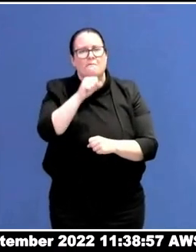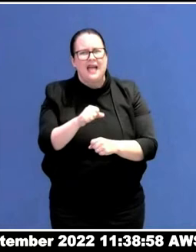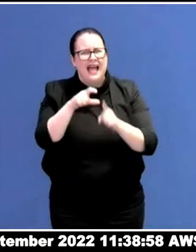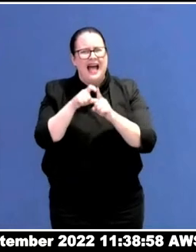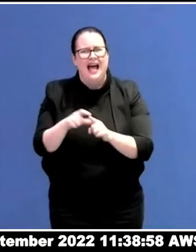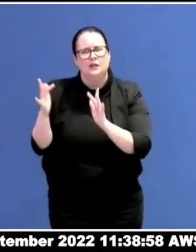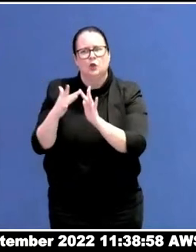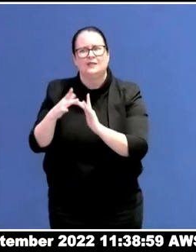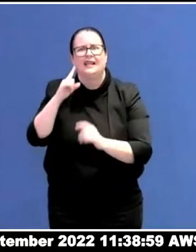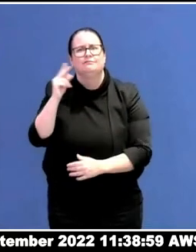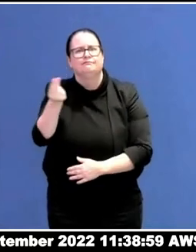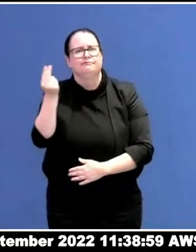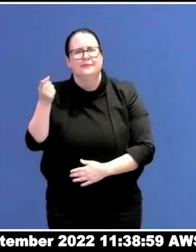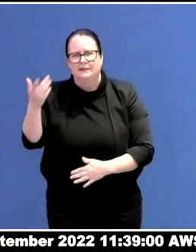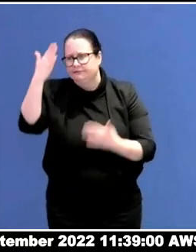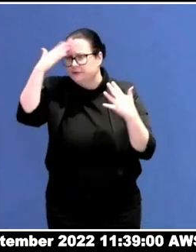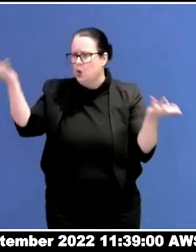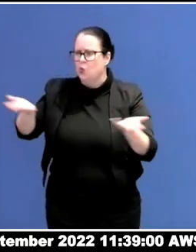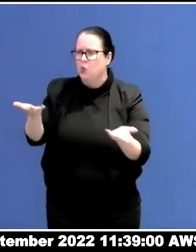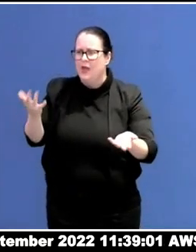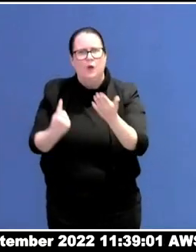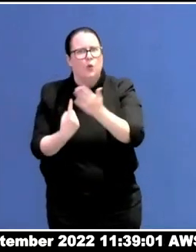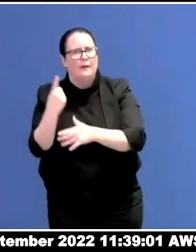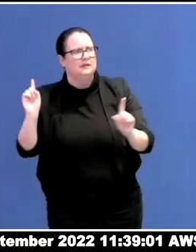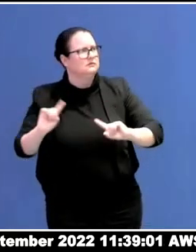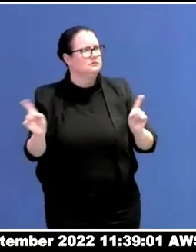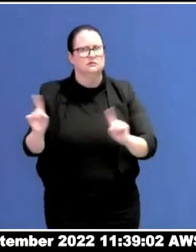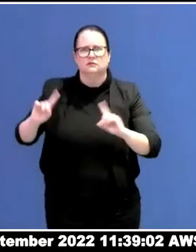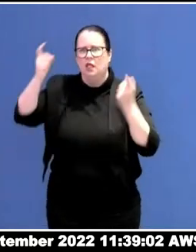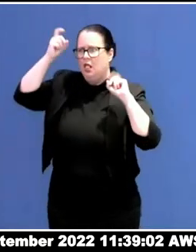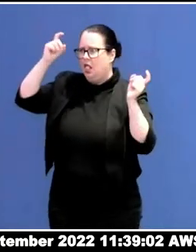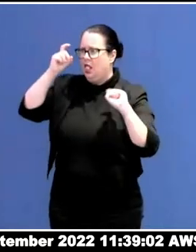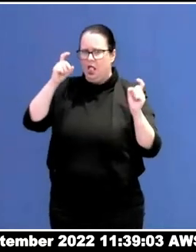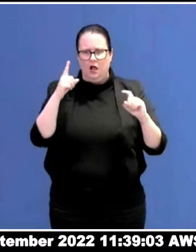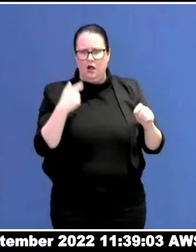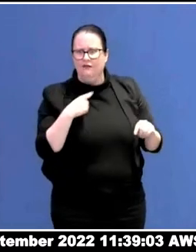And he said, "I don't know where she is. I don't know what she's doing." And it was causing him a lot of anxiety and stress.